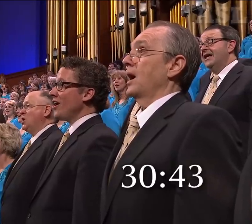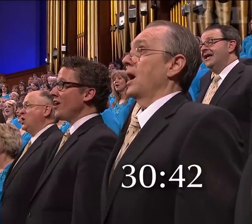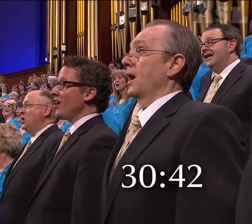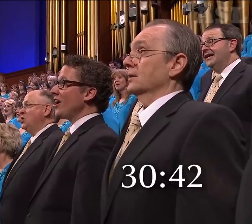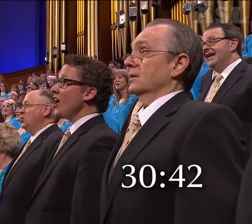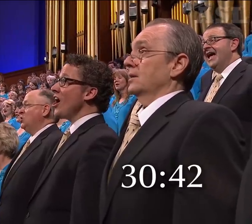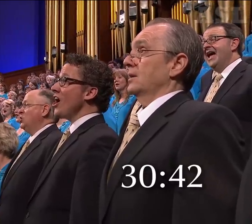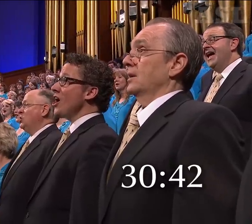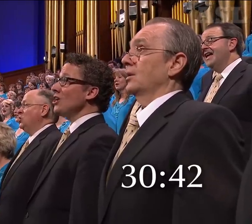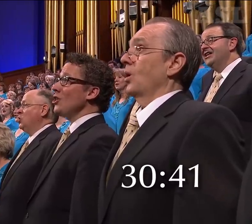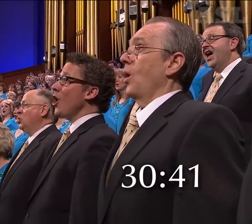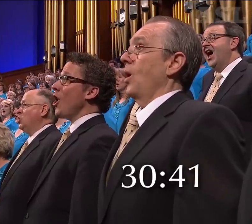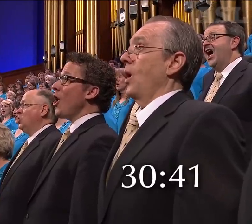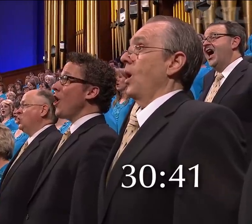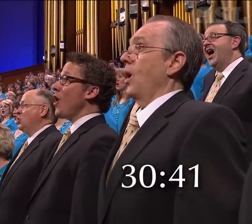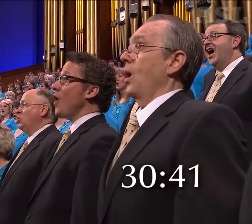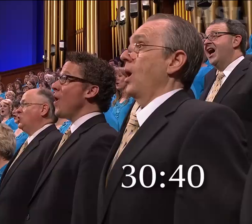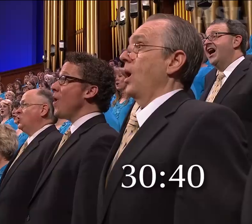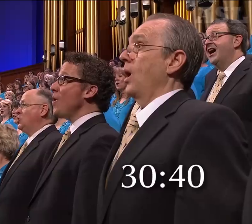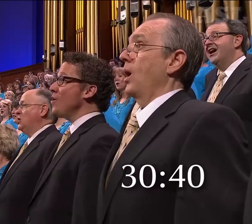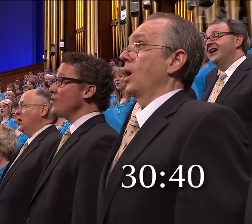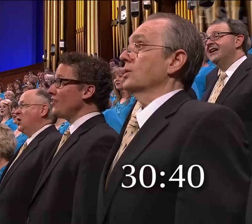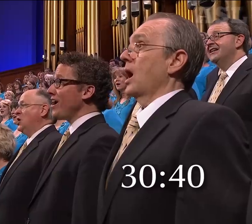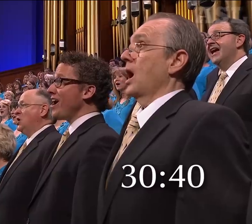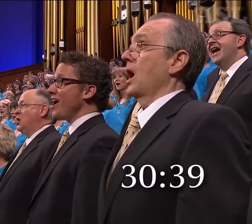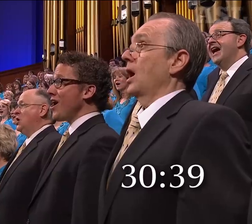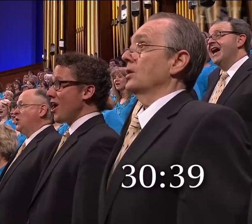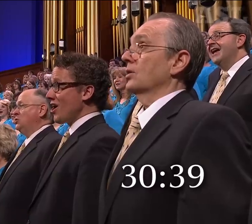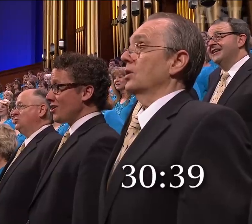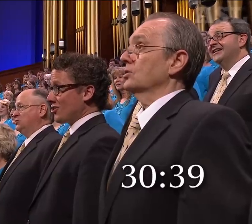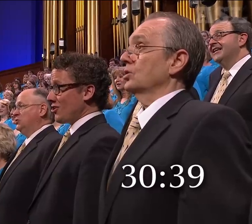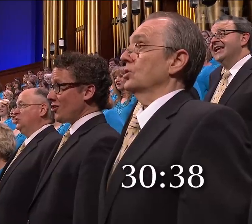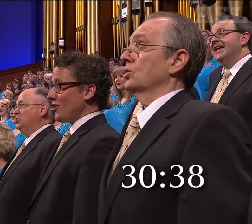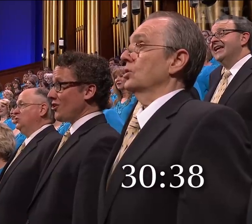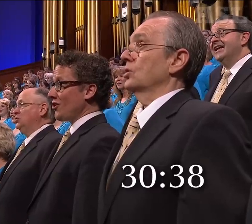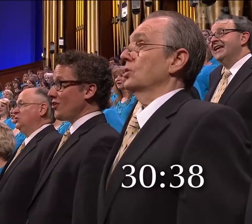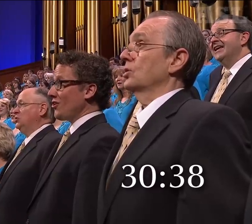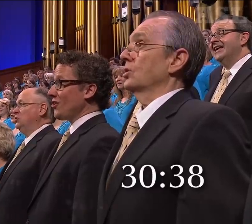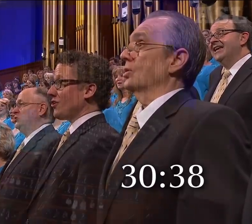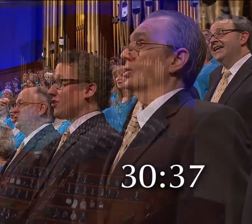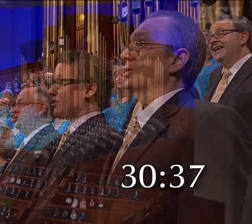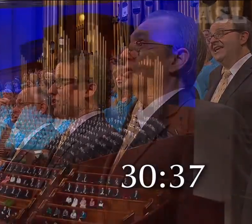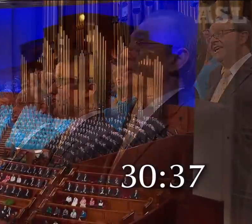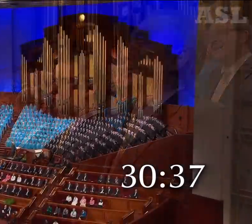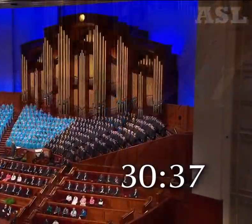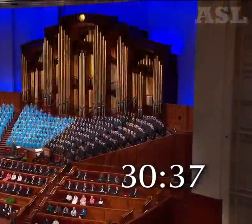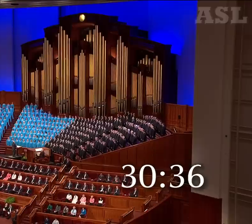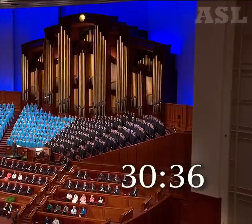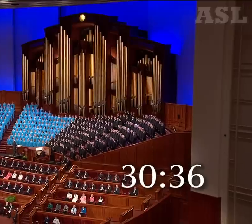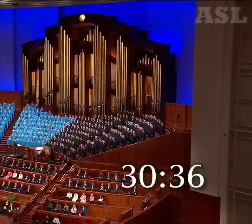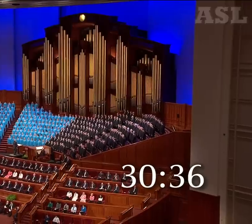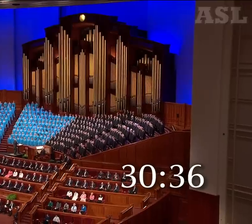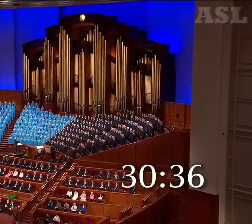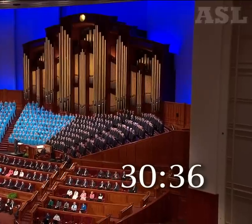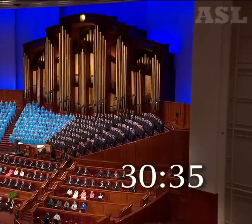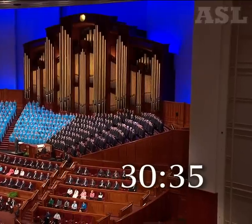THIS IS THE ENGLISH CLOSED CAPTION CHANNEL OF THE CHURCH OF JESUS CHRIST OF LATTER-DAY SAINTS.